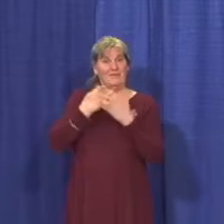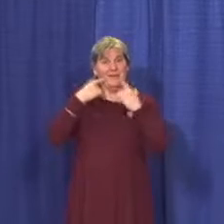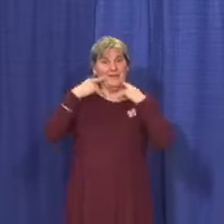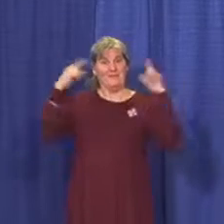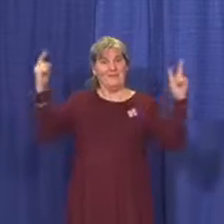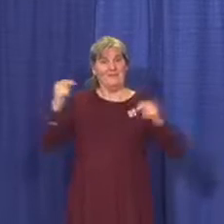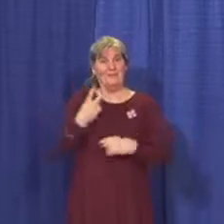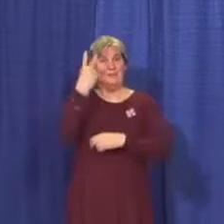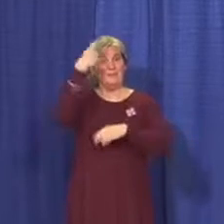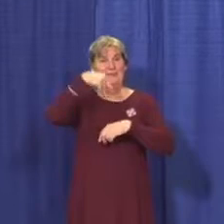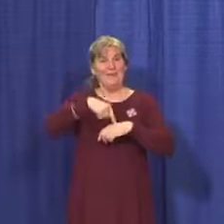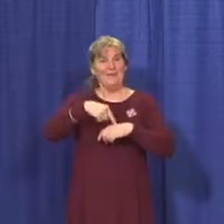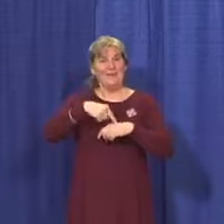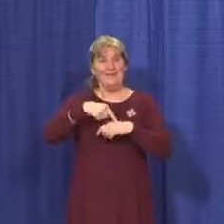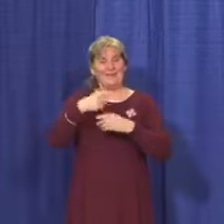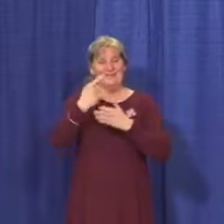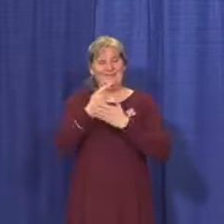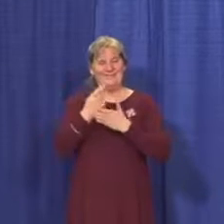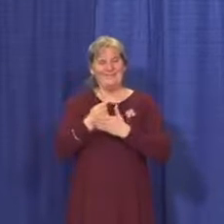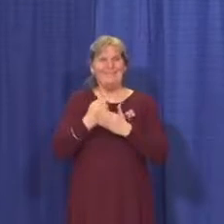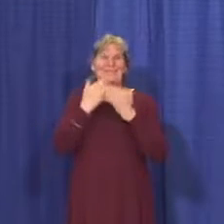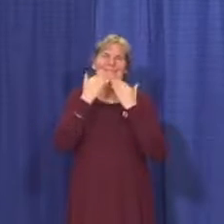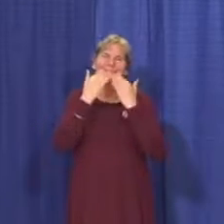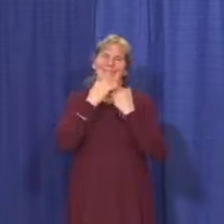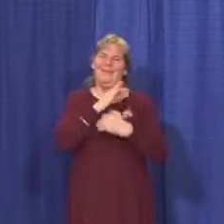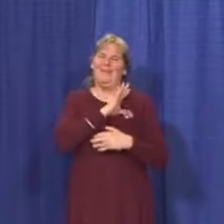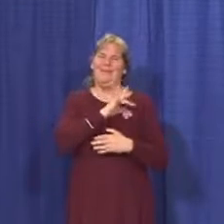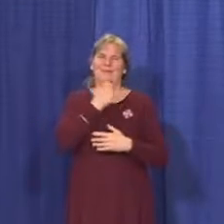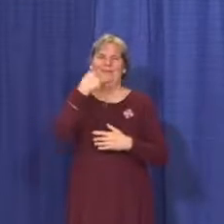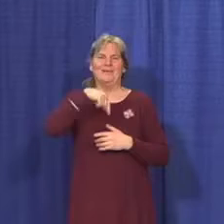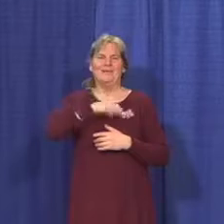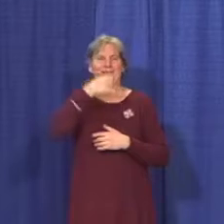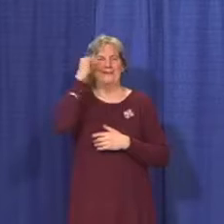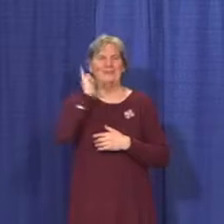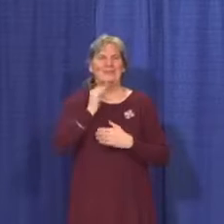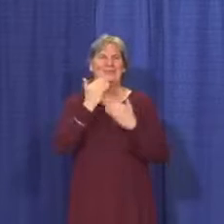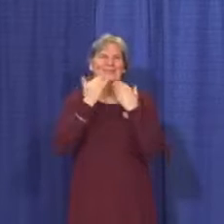announcement that is great. But now we have had the minister two weeks in a row so that is